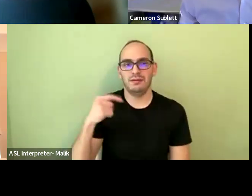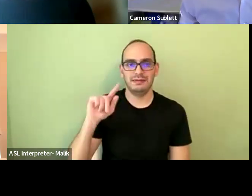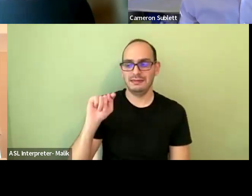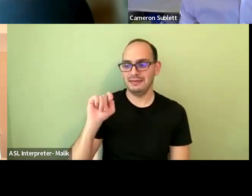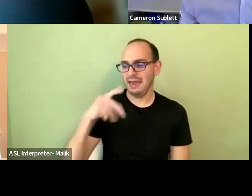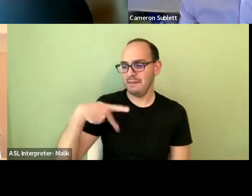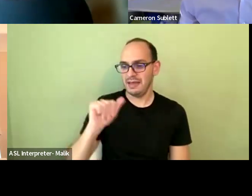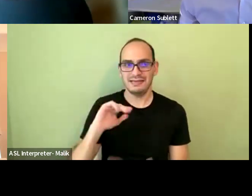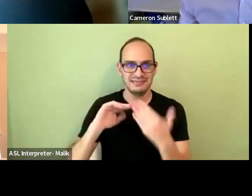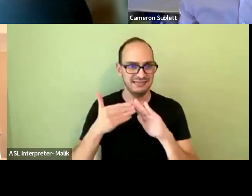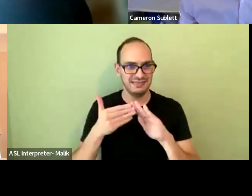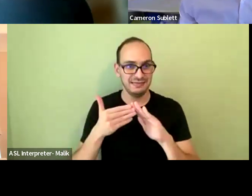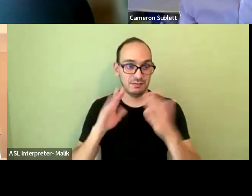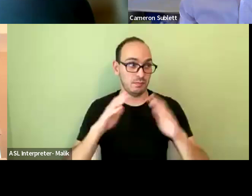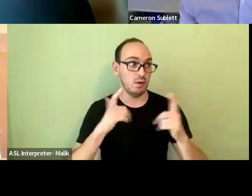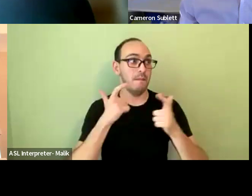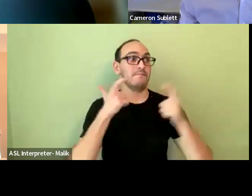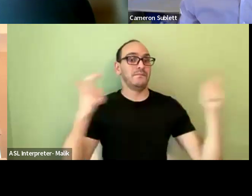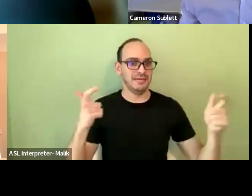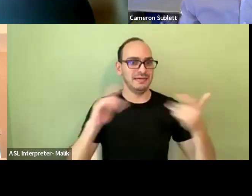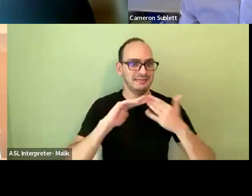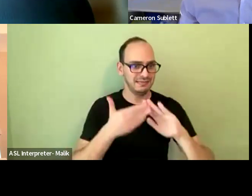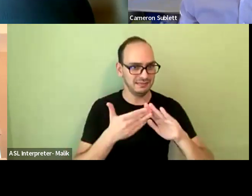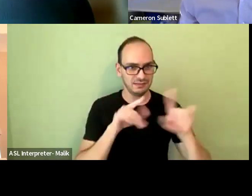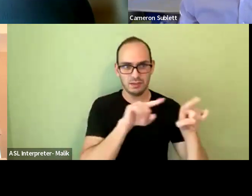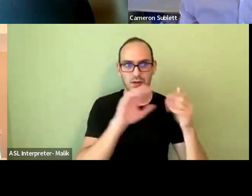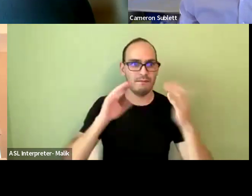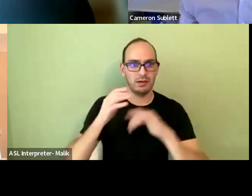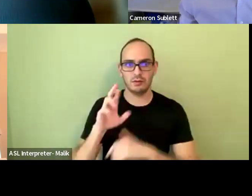Much less a big city in the way that a student from rural Polk